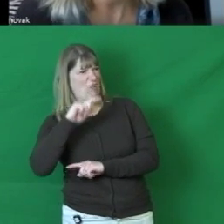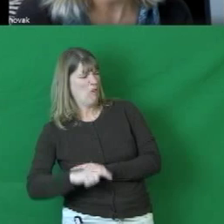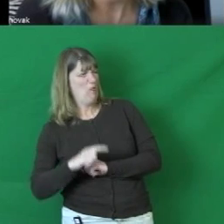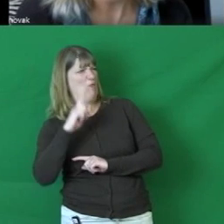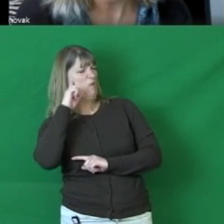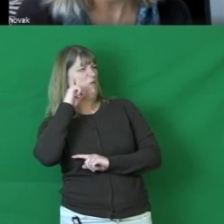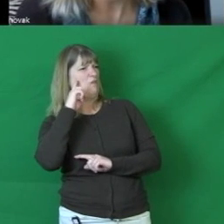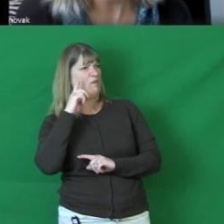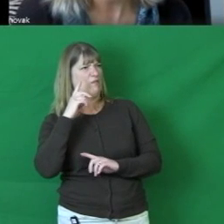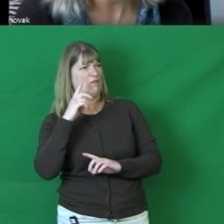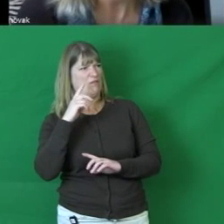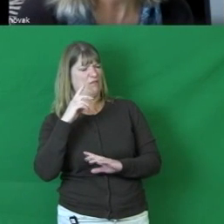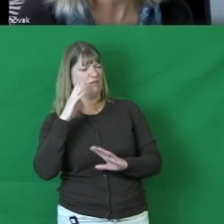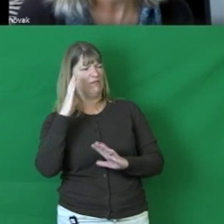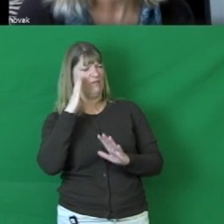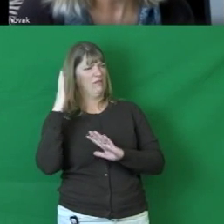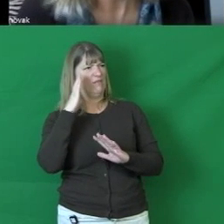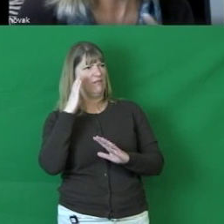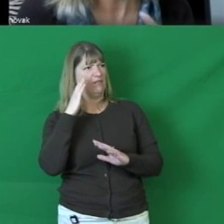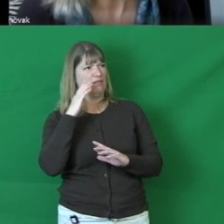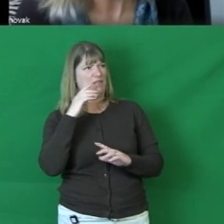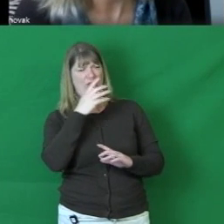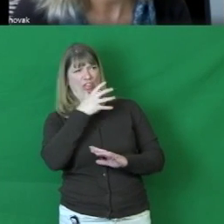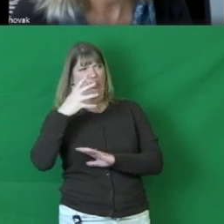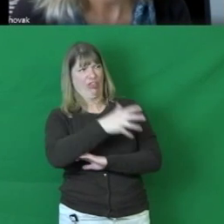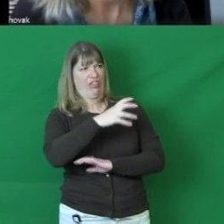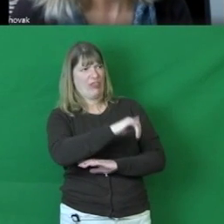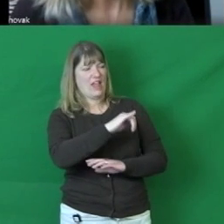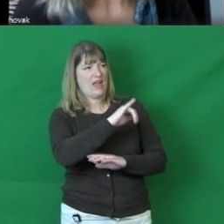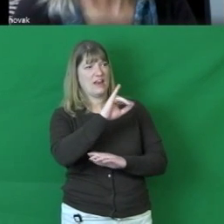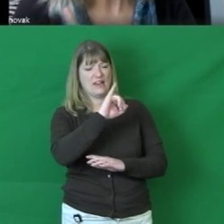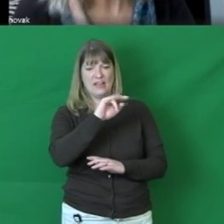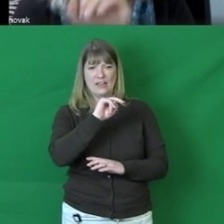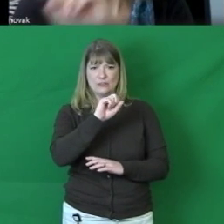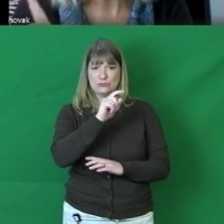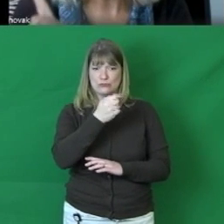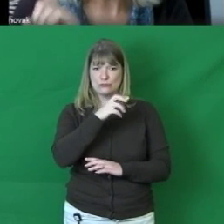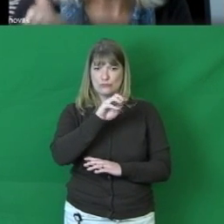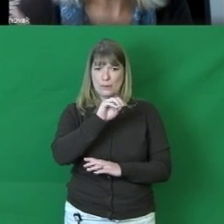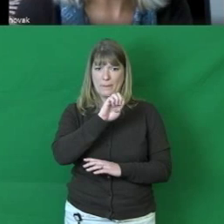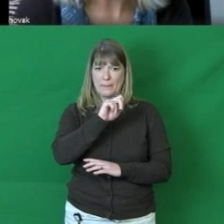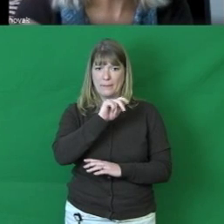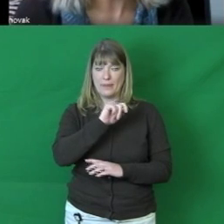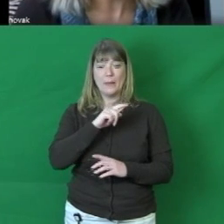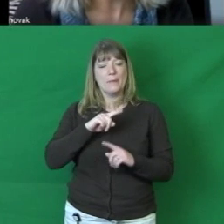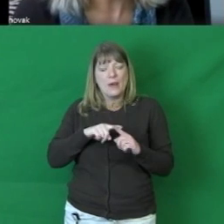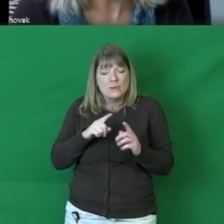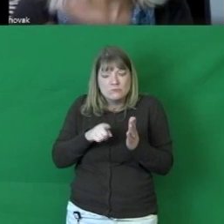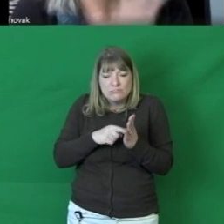They would actually detested that instrument. But occasionally, I have one or two students,